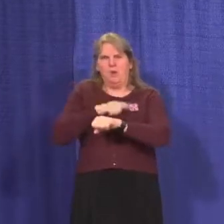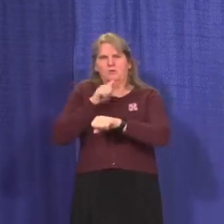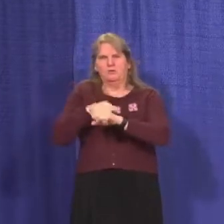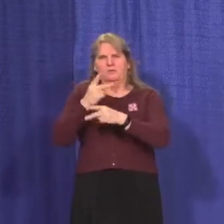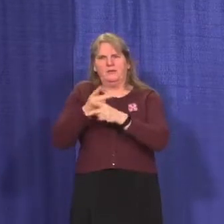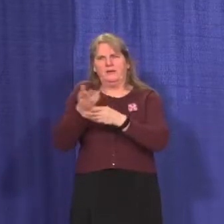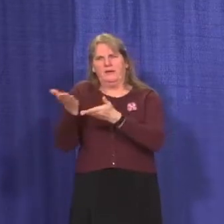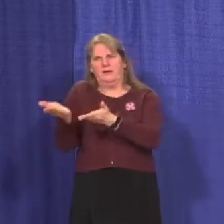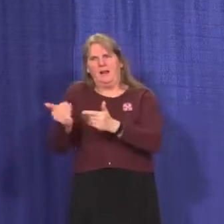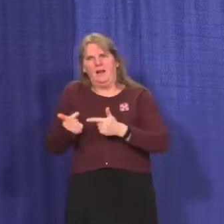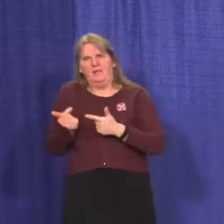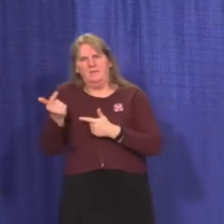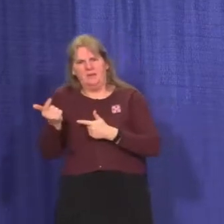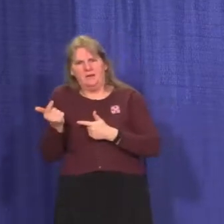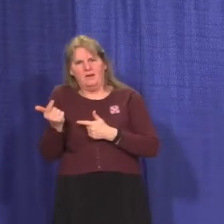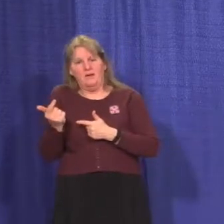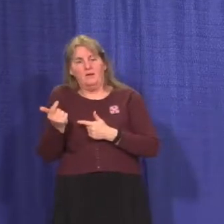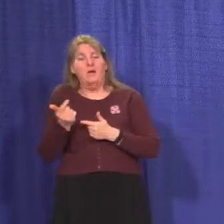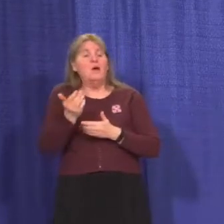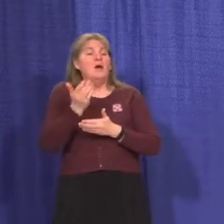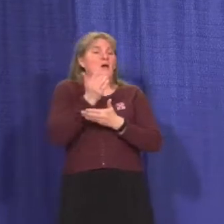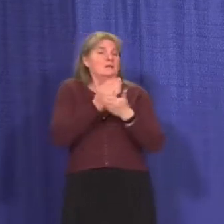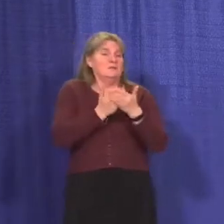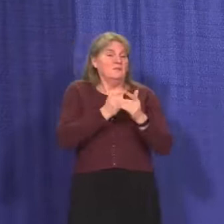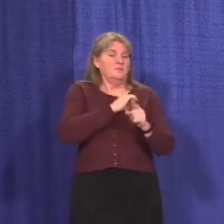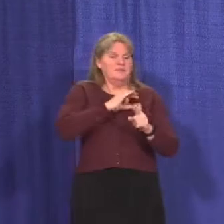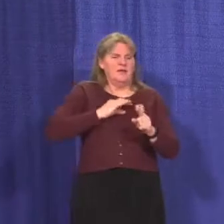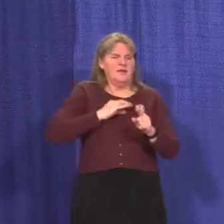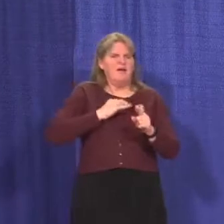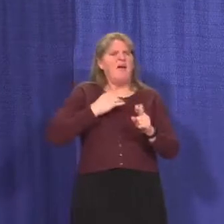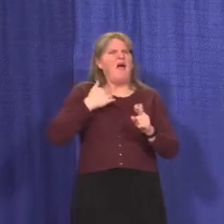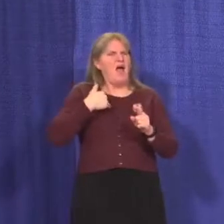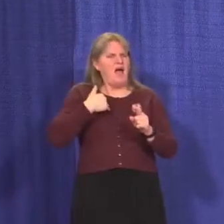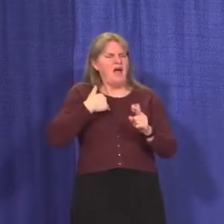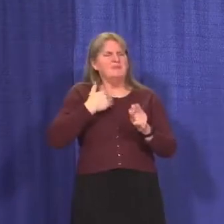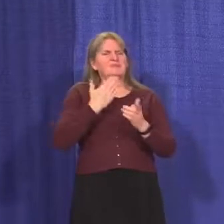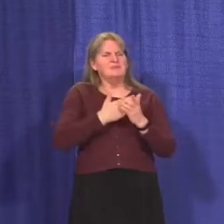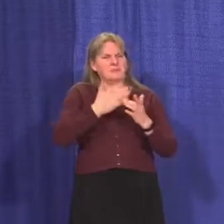symptoms screened in and they